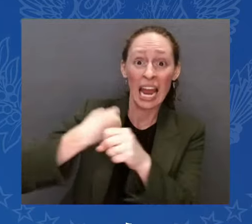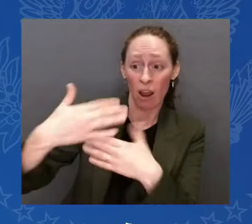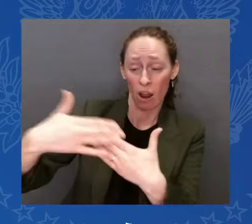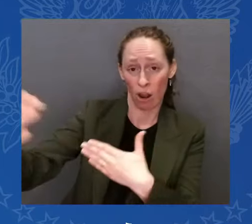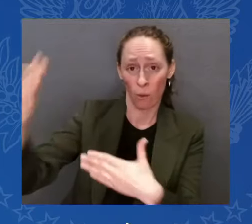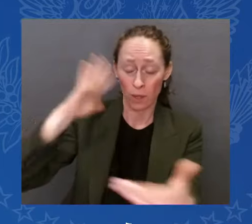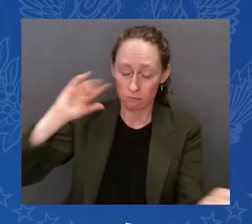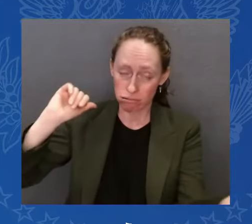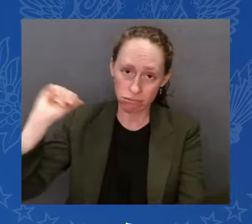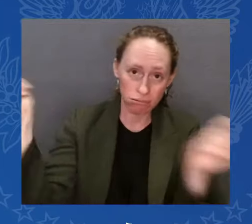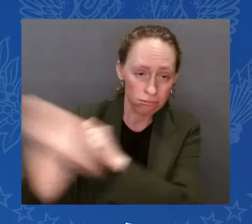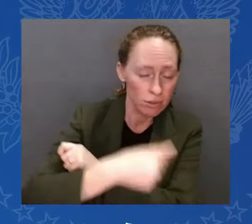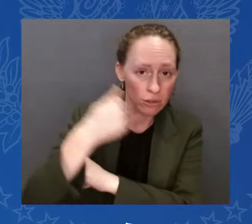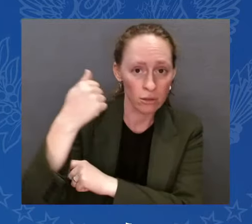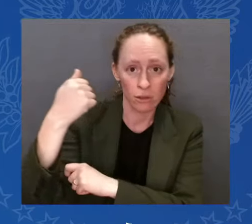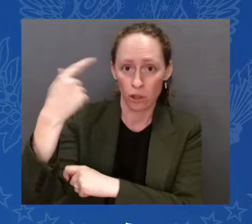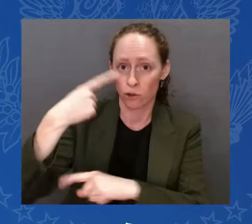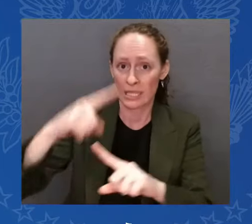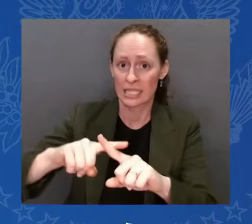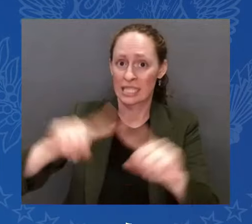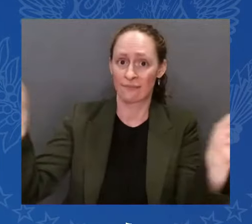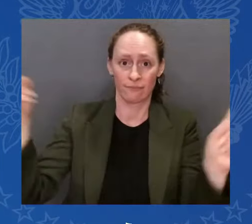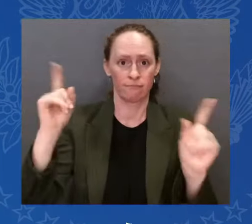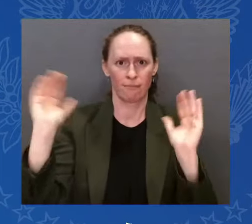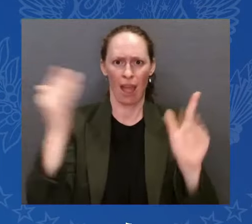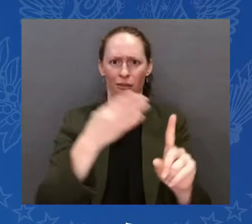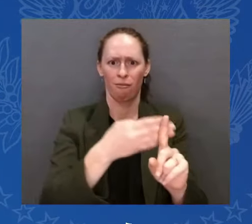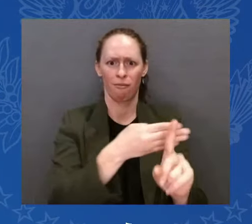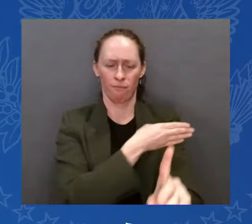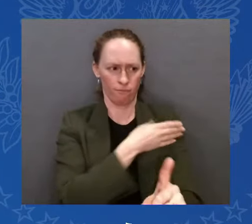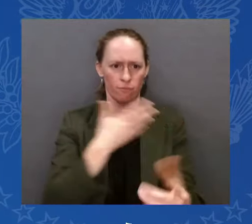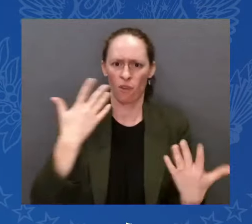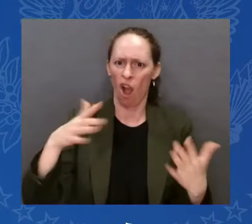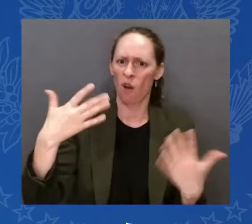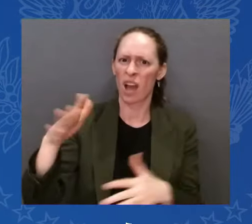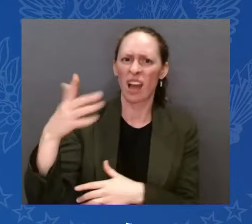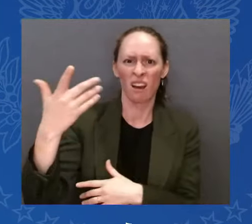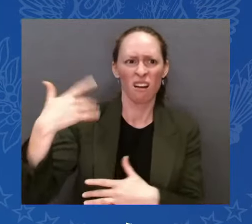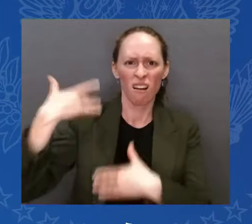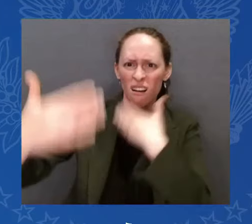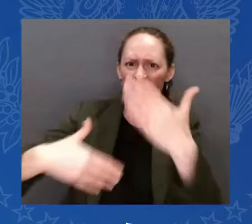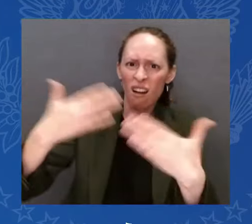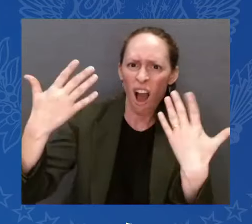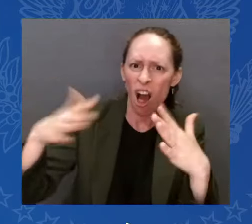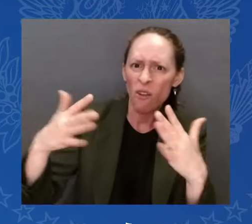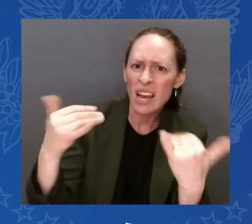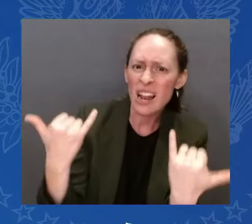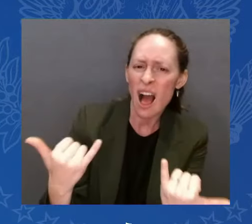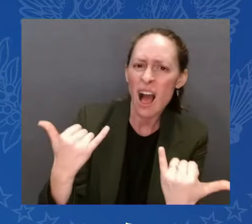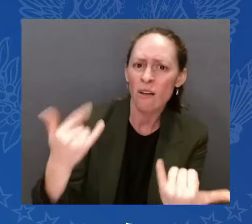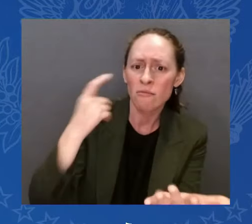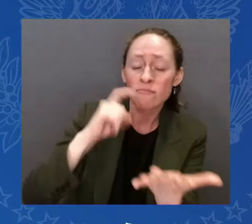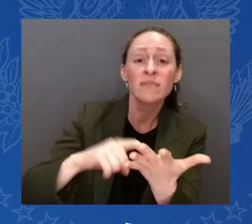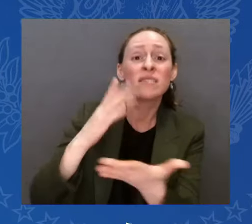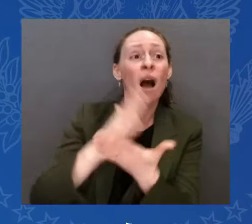in every part of the American life, often in ways we don't notice. AI is already making it easier to search the Internet,